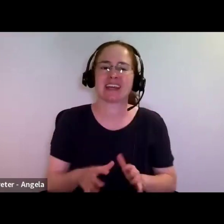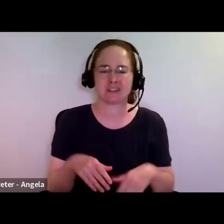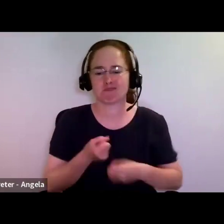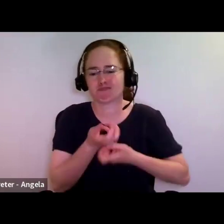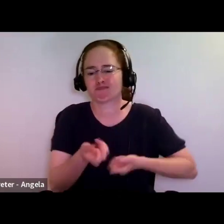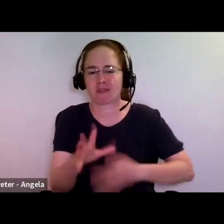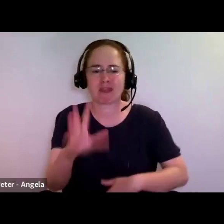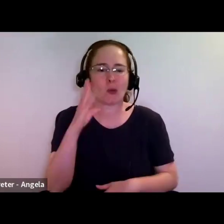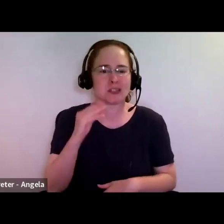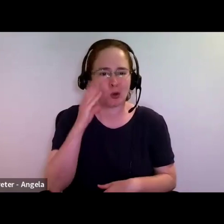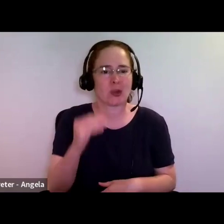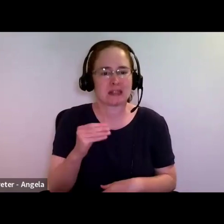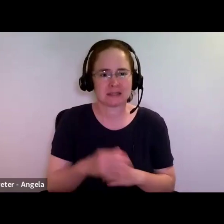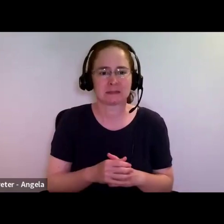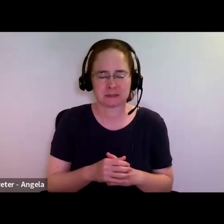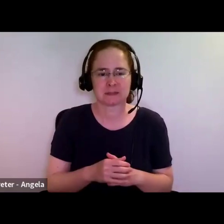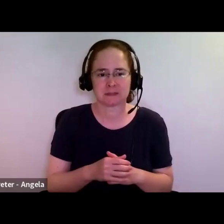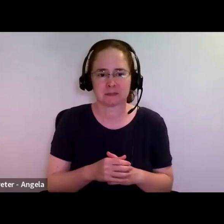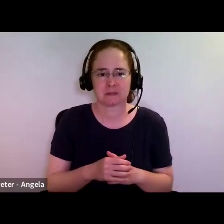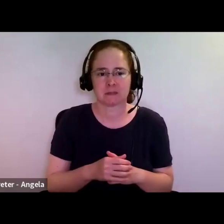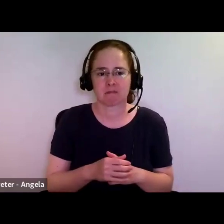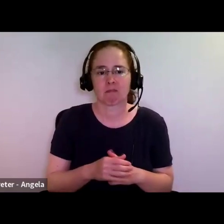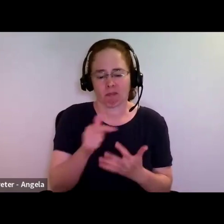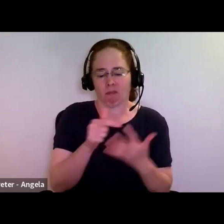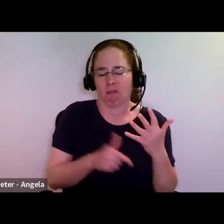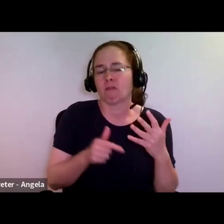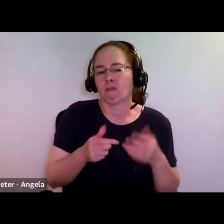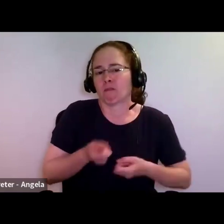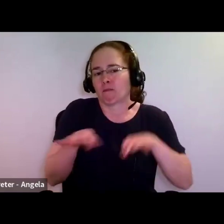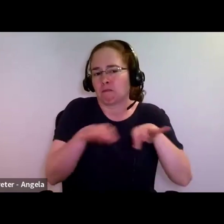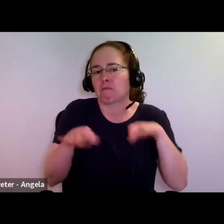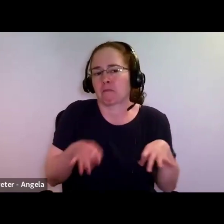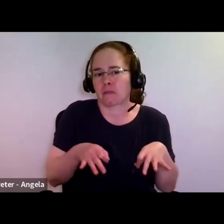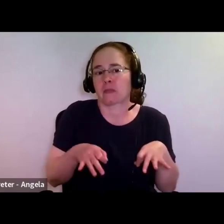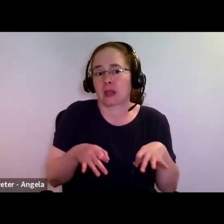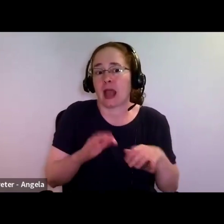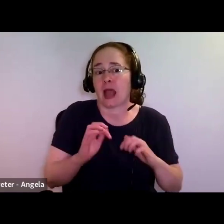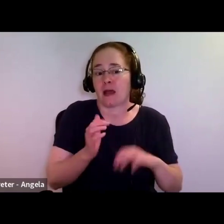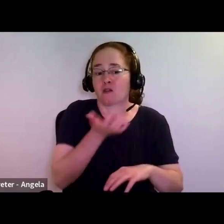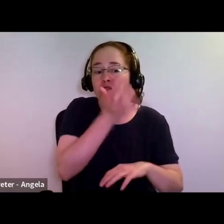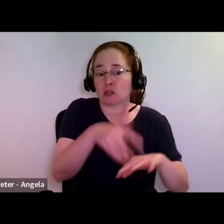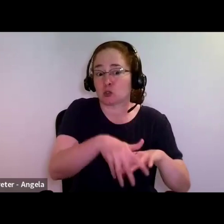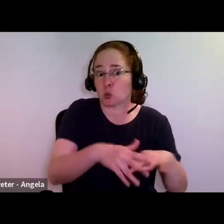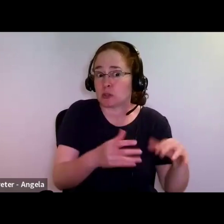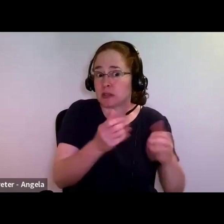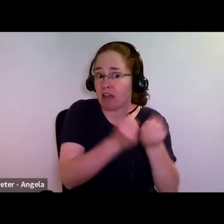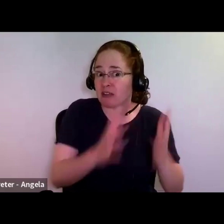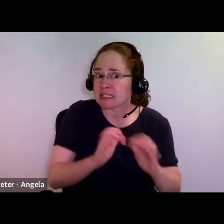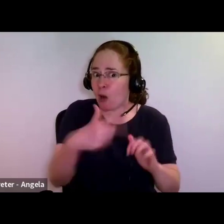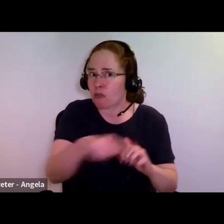experiences. They are going to share how they as grassroots advocates, stay informed, work with others and connect to make.